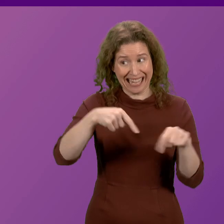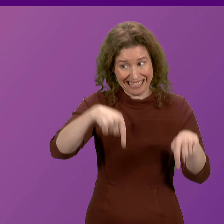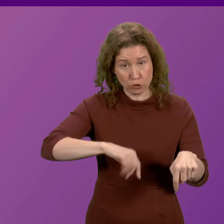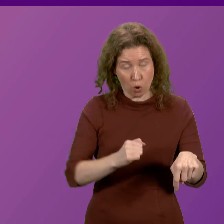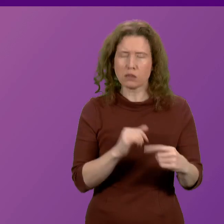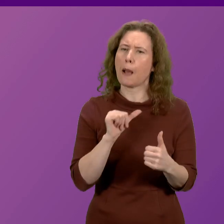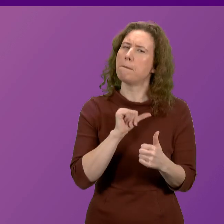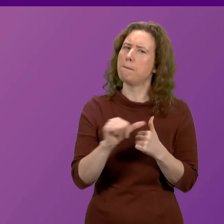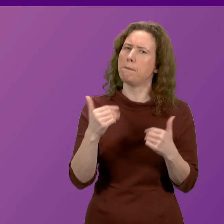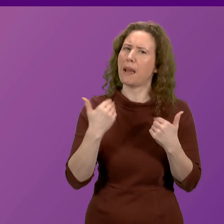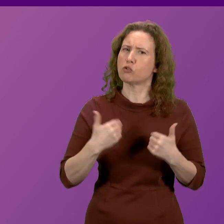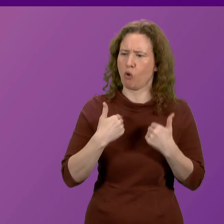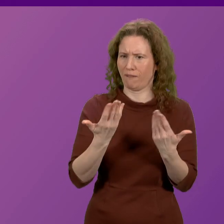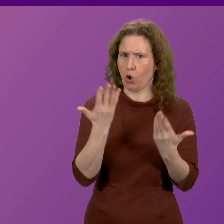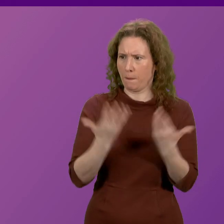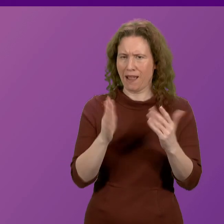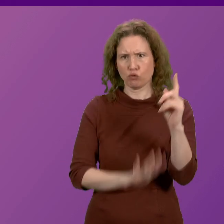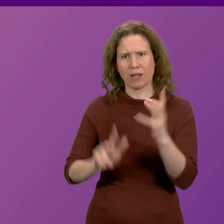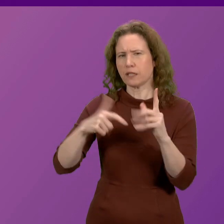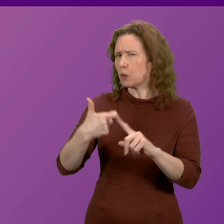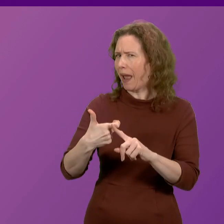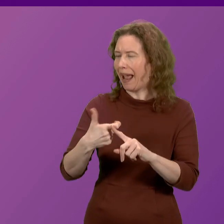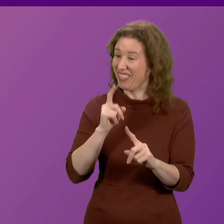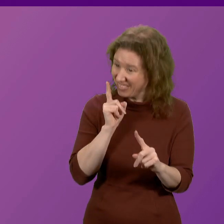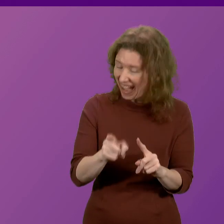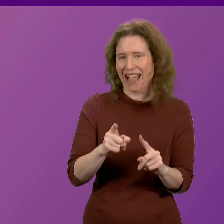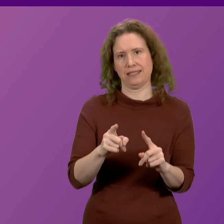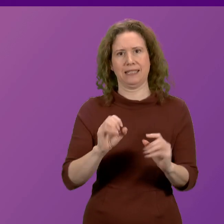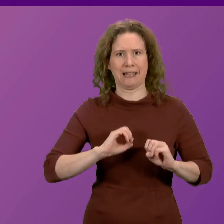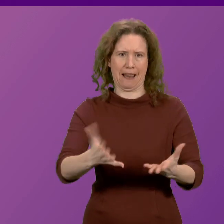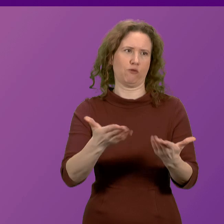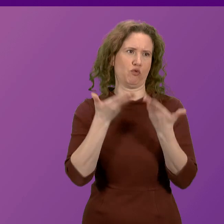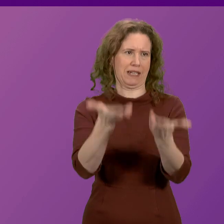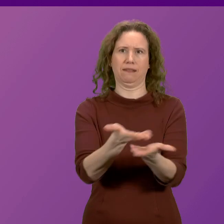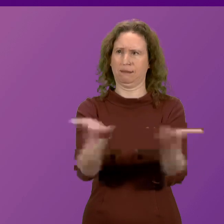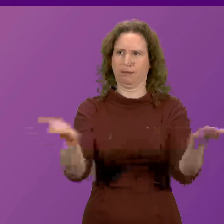they lived in the rest of the United Kingdom. That is what I call delivering for Scotland.